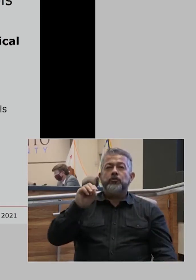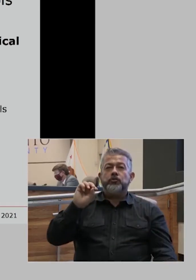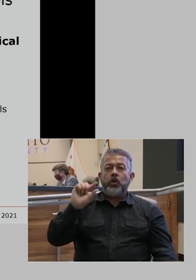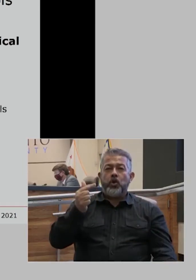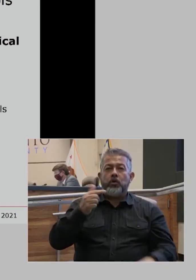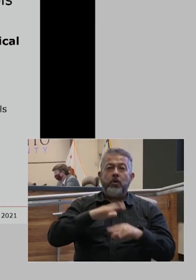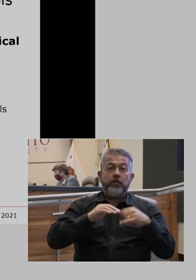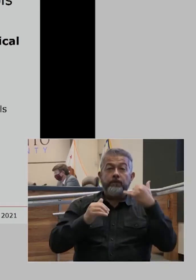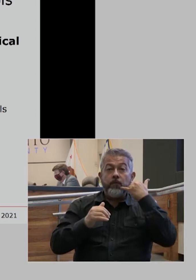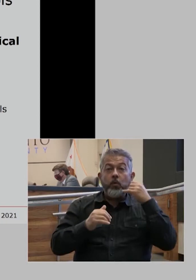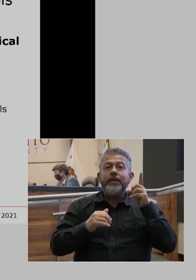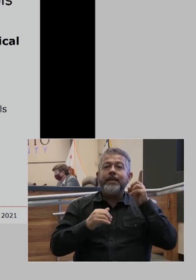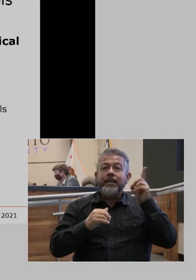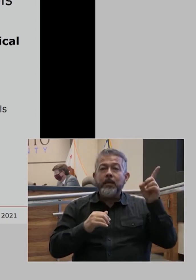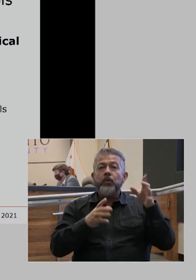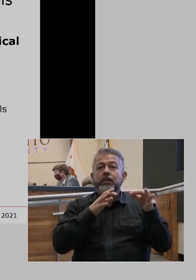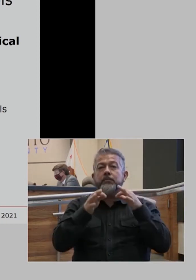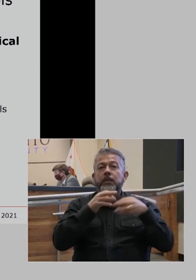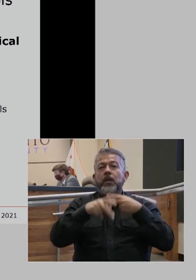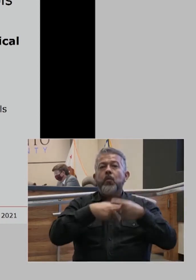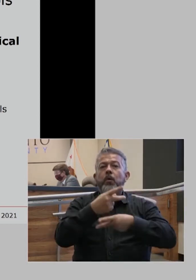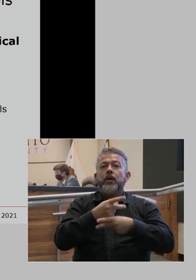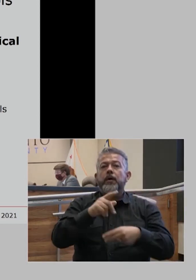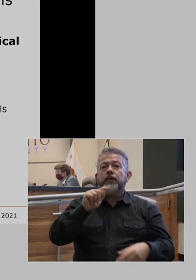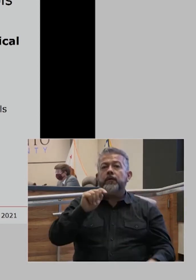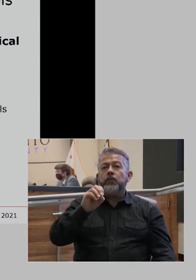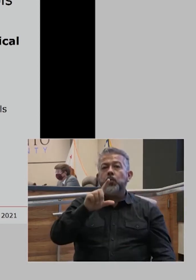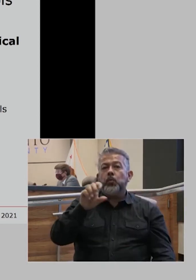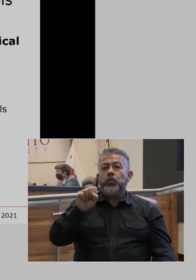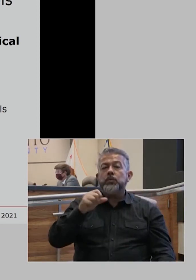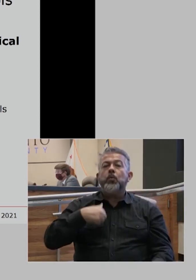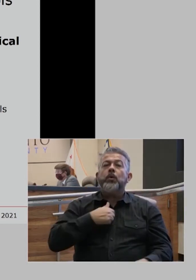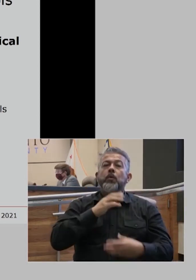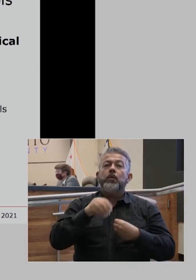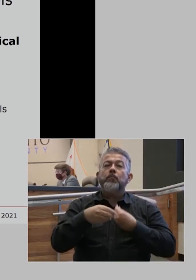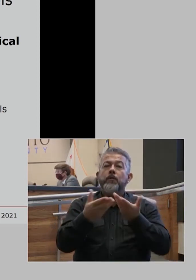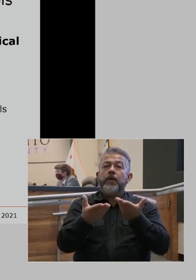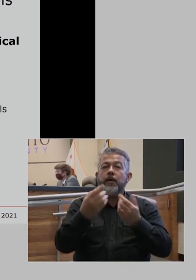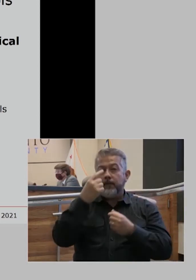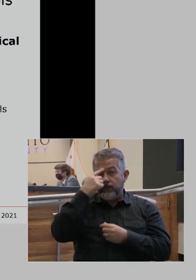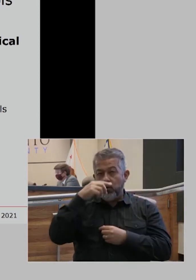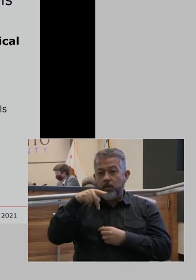NUMBER OF DISTRICTS. DOUG WILL EXPLAIN WHAT KIND OF DOUG WILL EXPLAIN WHAT KIND OF TOOLS WE'LL BE PROVIDING FOR THE